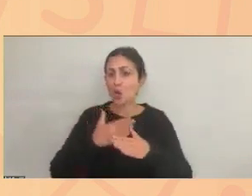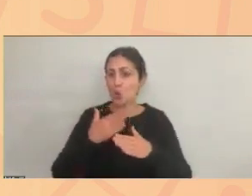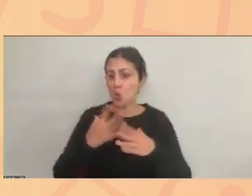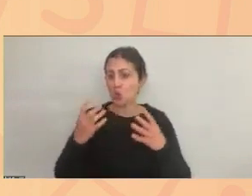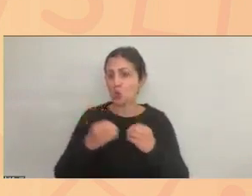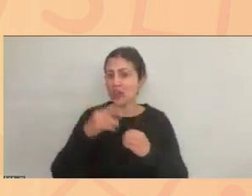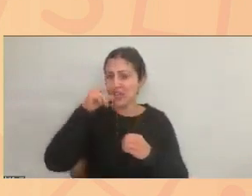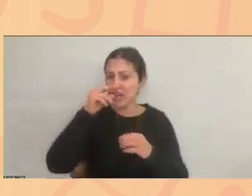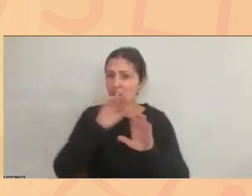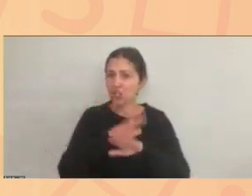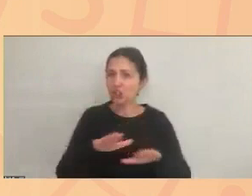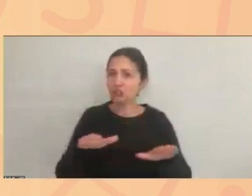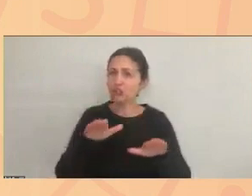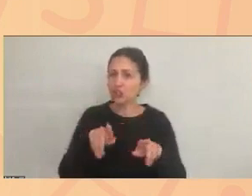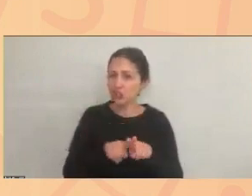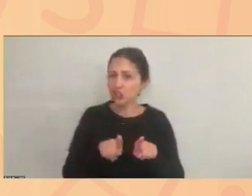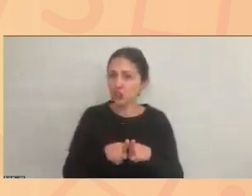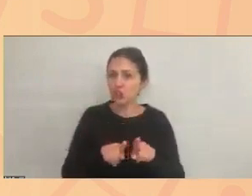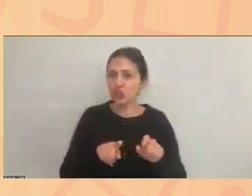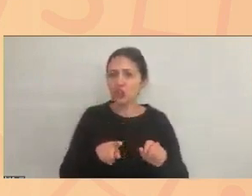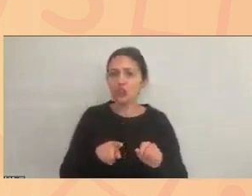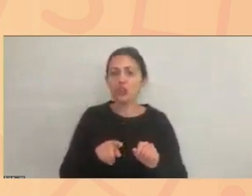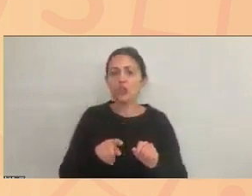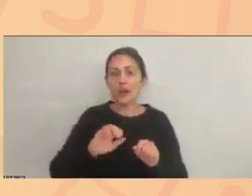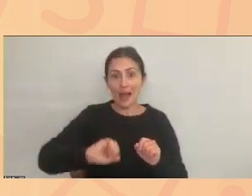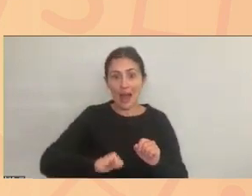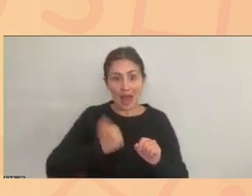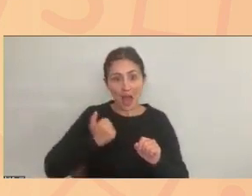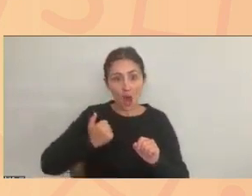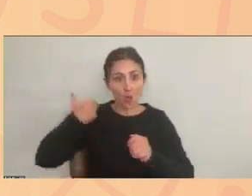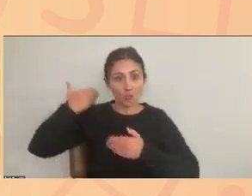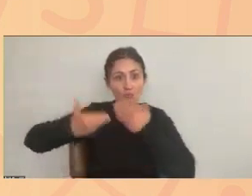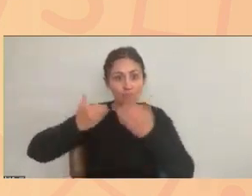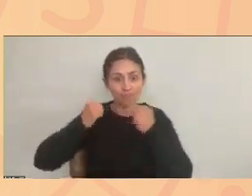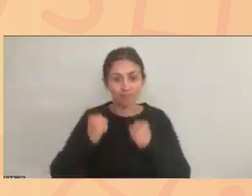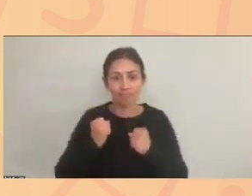as we all know, we come from an oral tradition, and this is where the language,